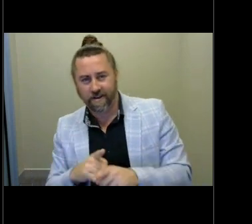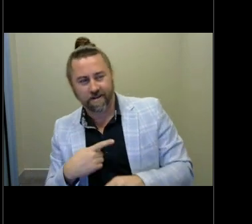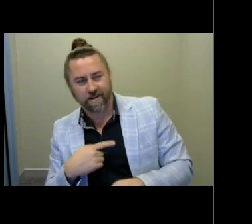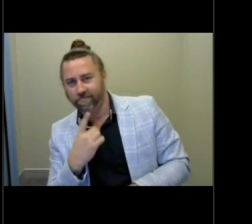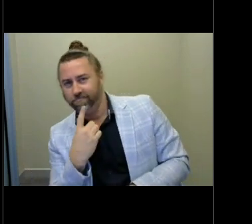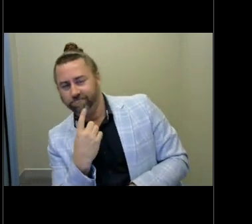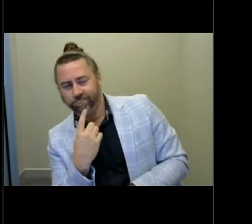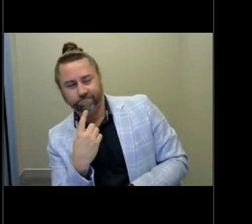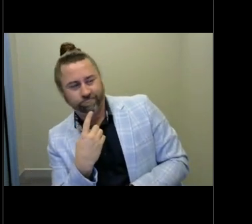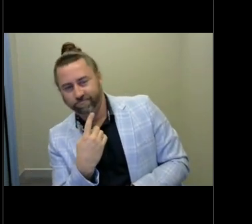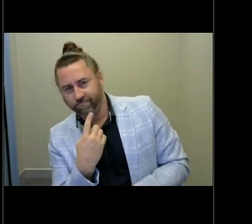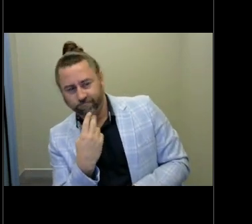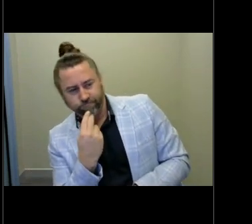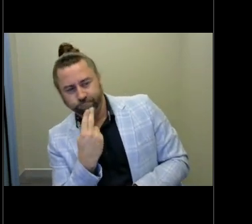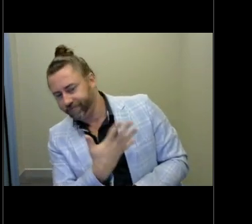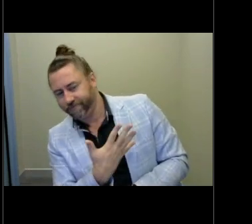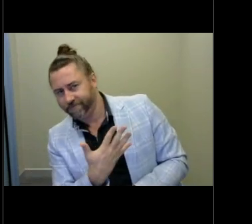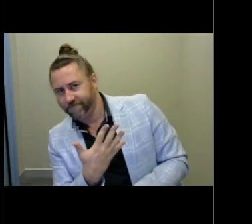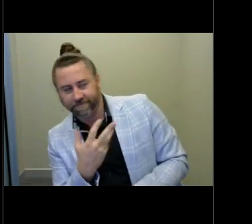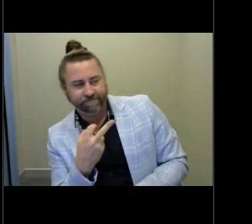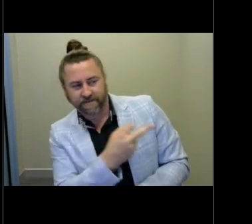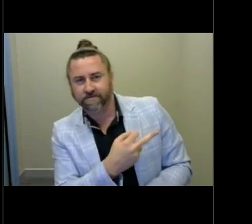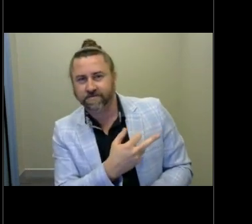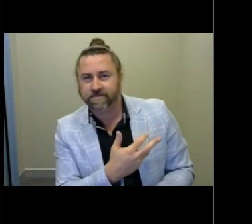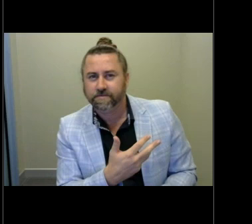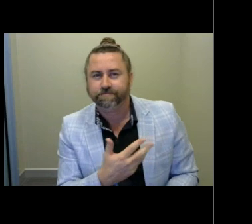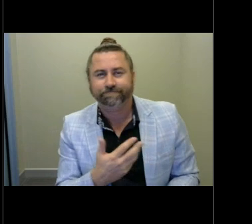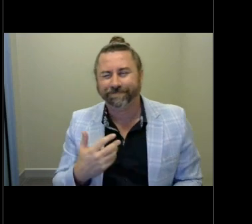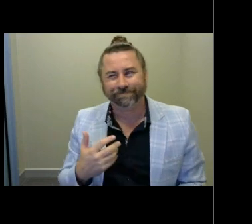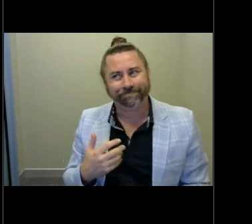more of a legal question than I can really answer.